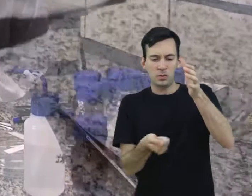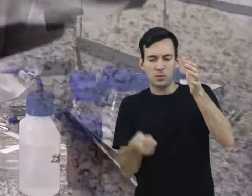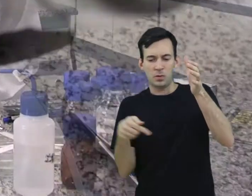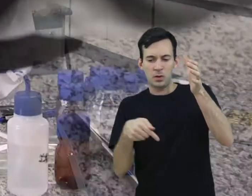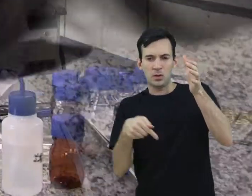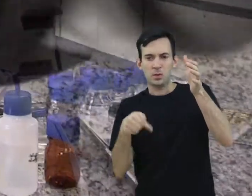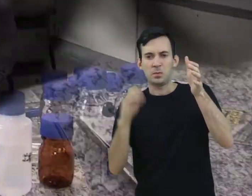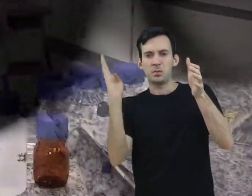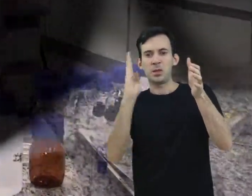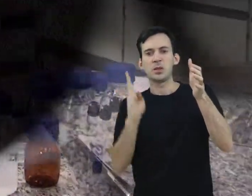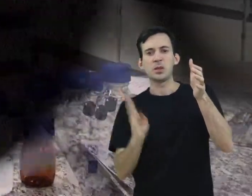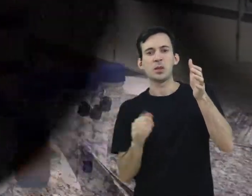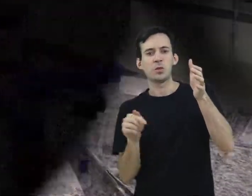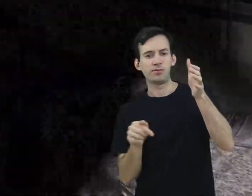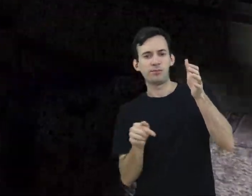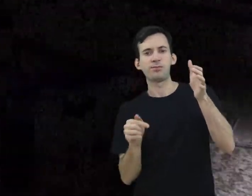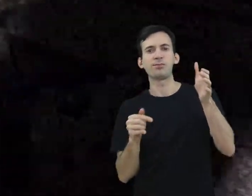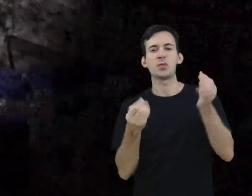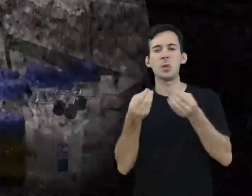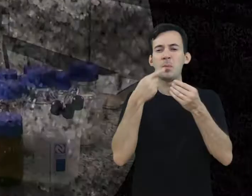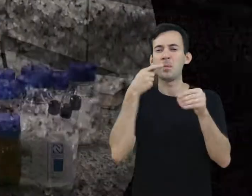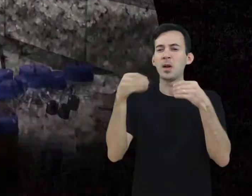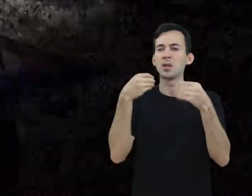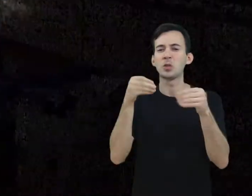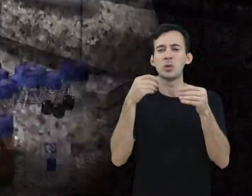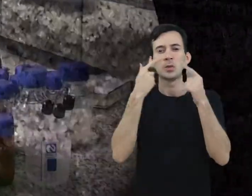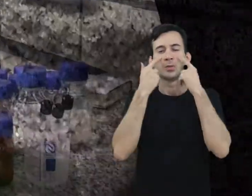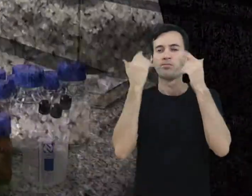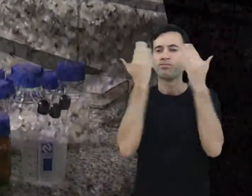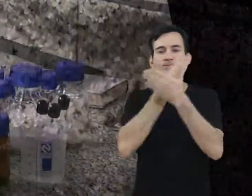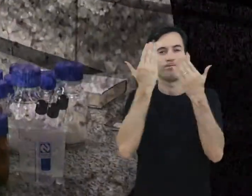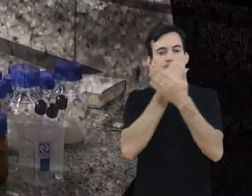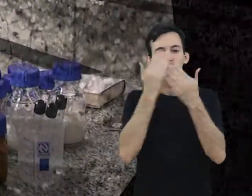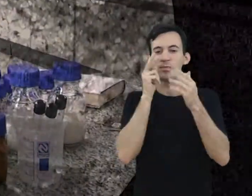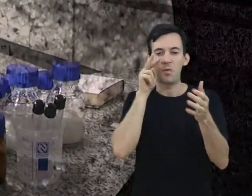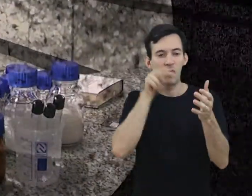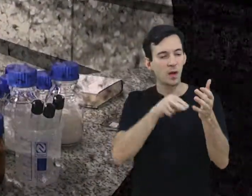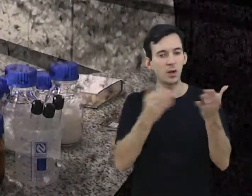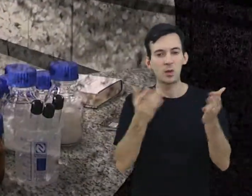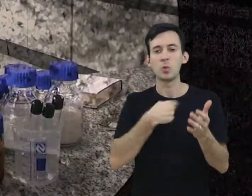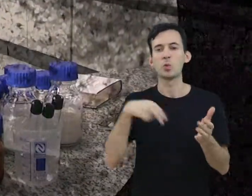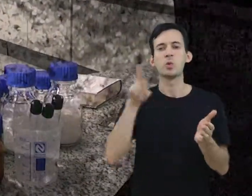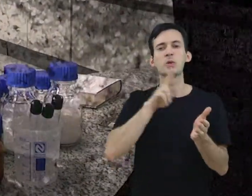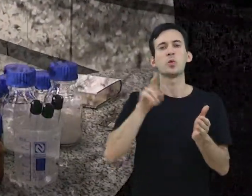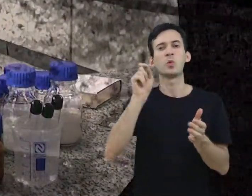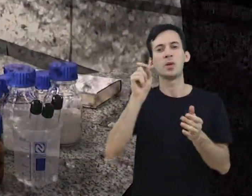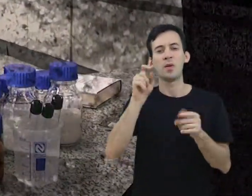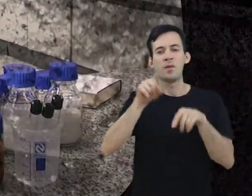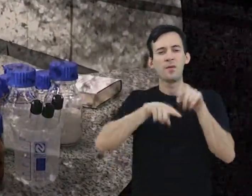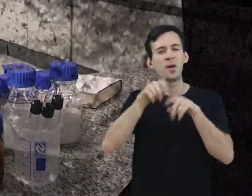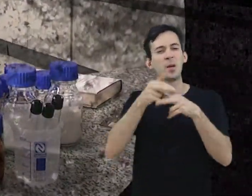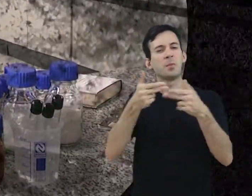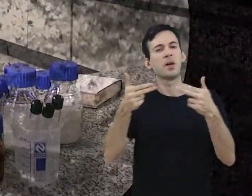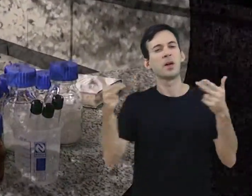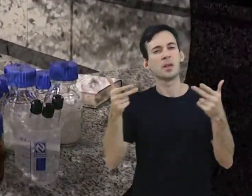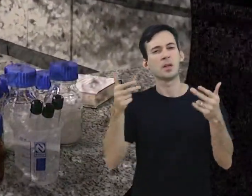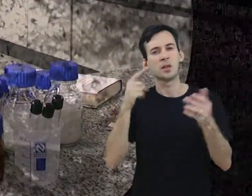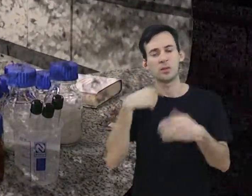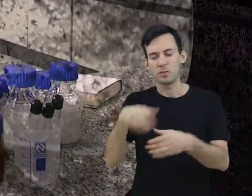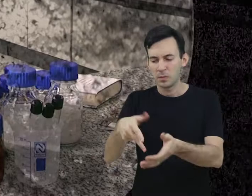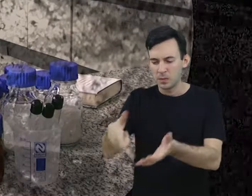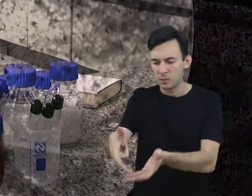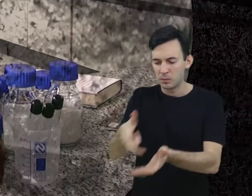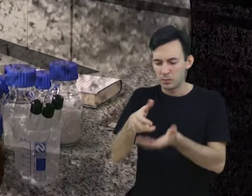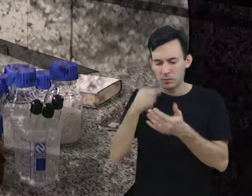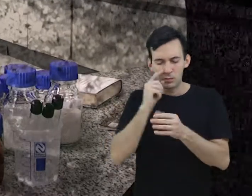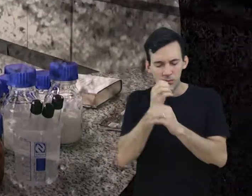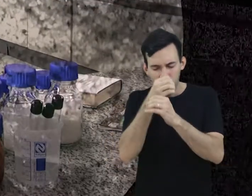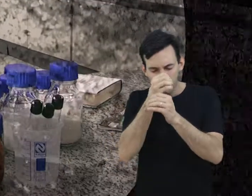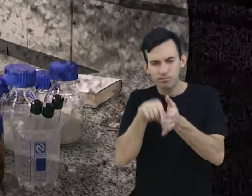As micro-plastics are not visible to the naked eye, we needed to use some tools so they could be used as a field sample.